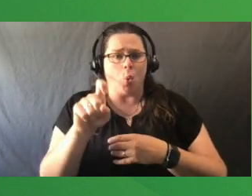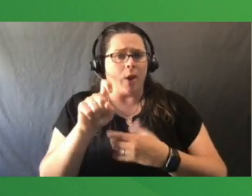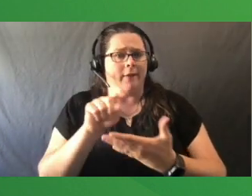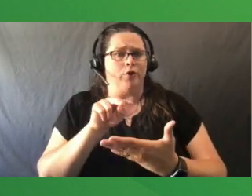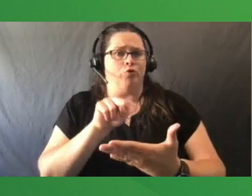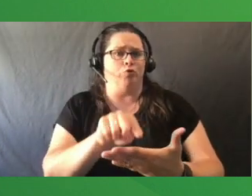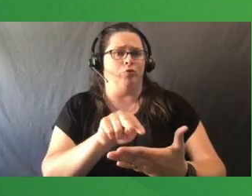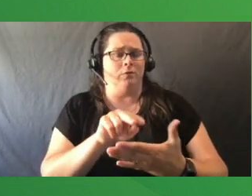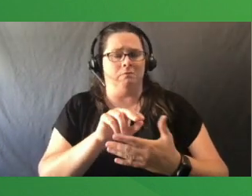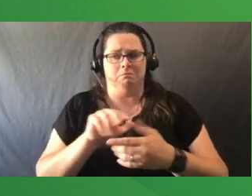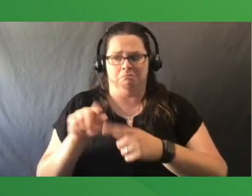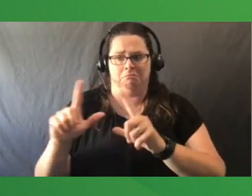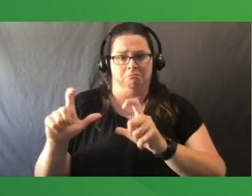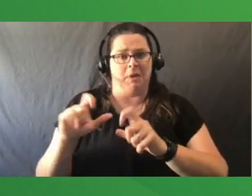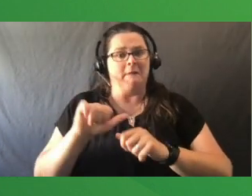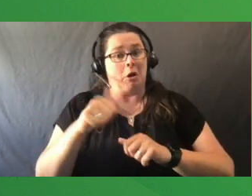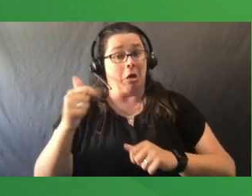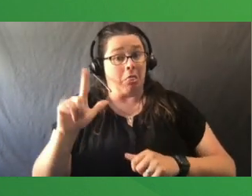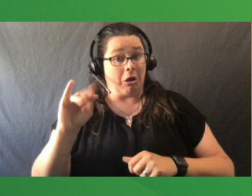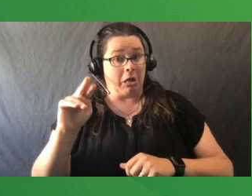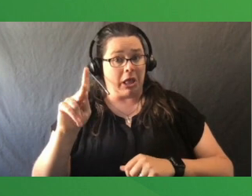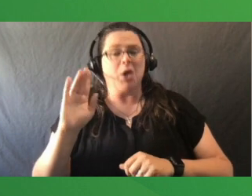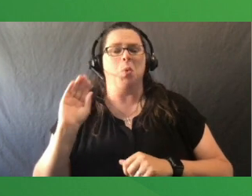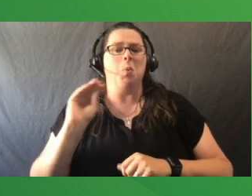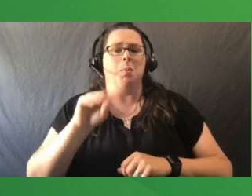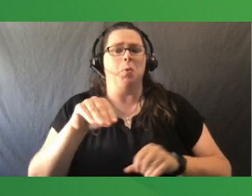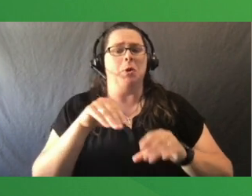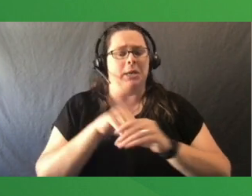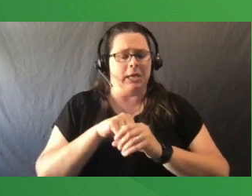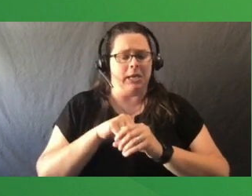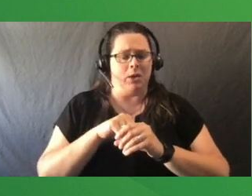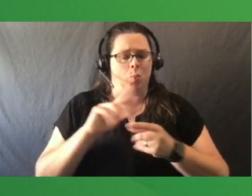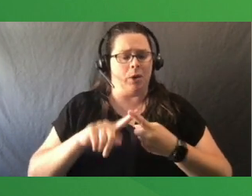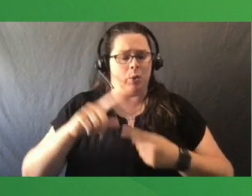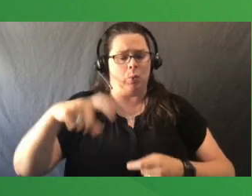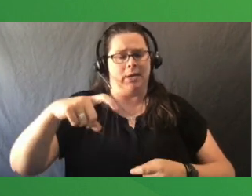If there's another link, we will drop it when you need it exactly.